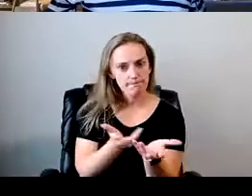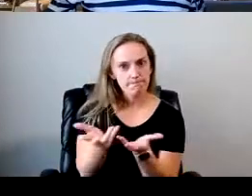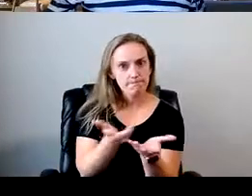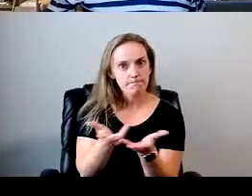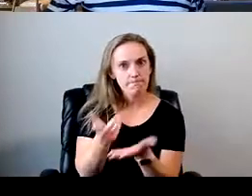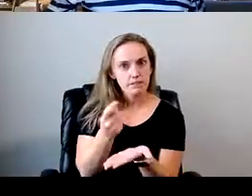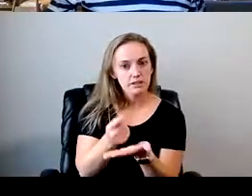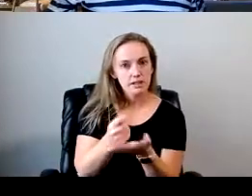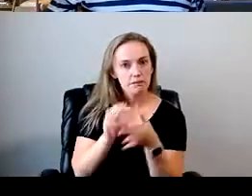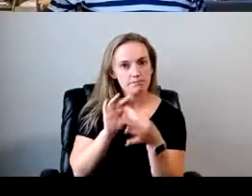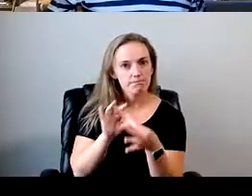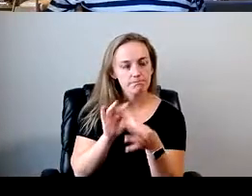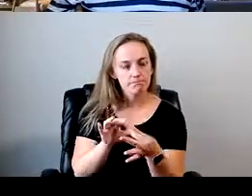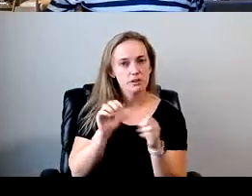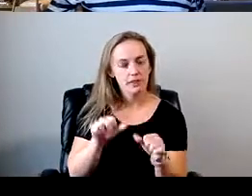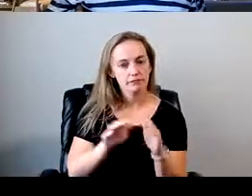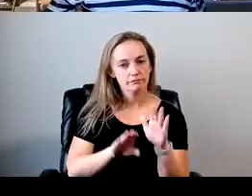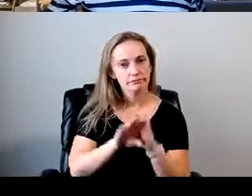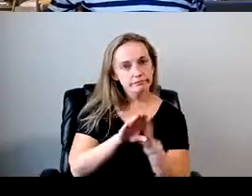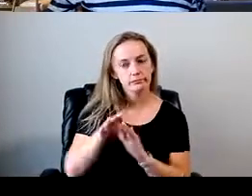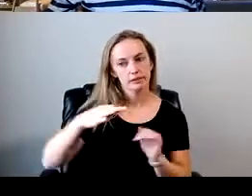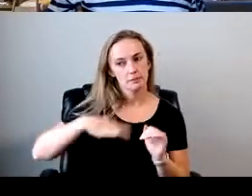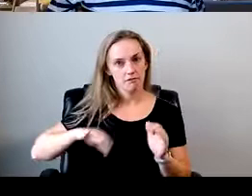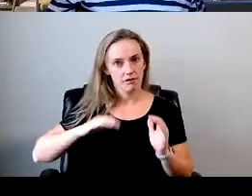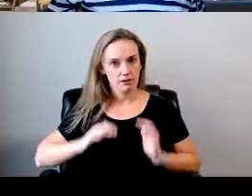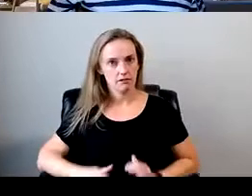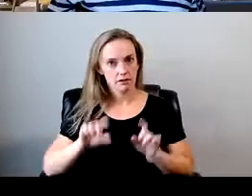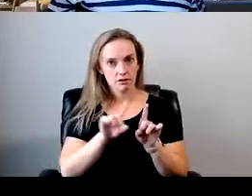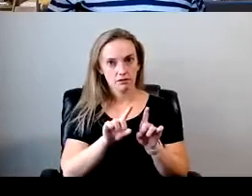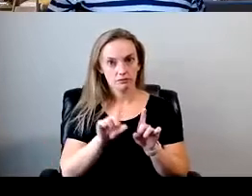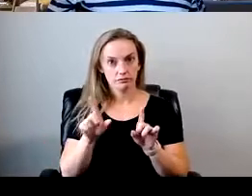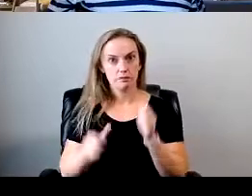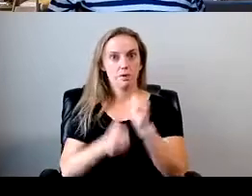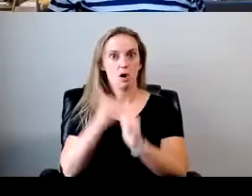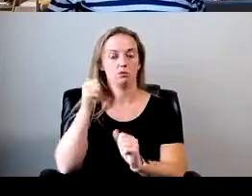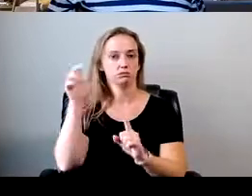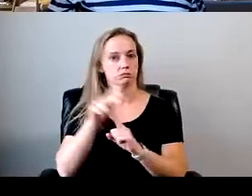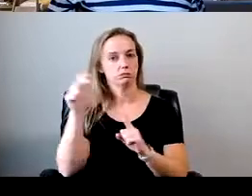and benefit the client ultimately. And when you have a person, and we know it